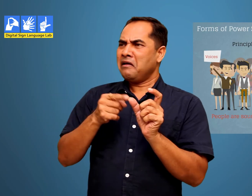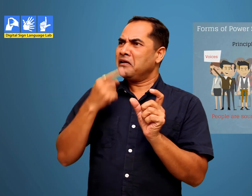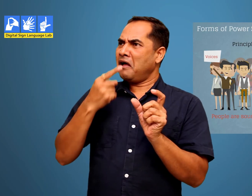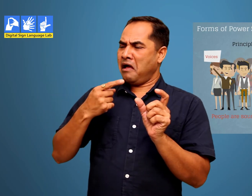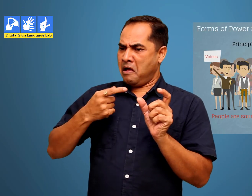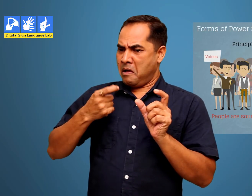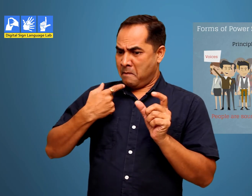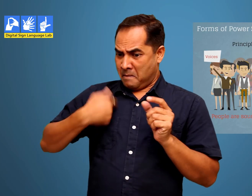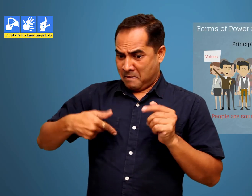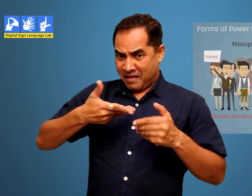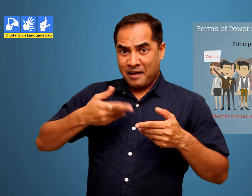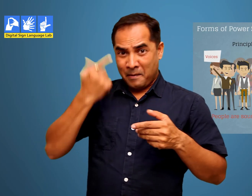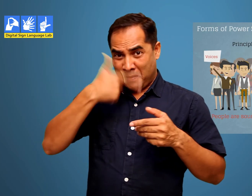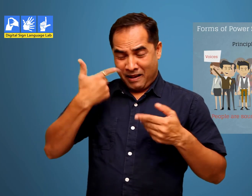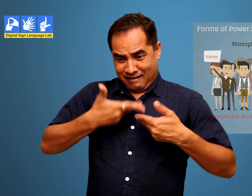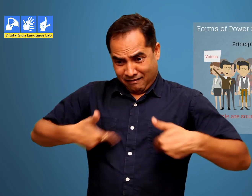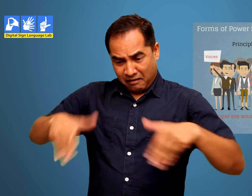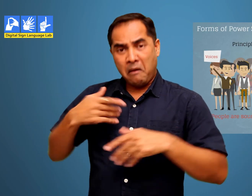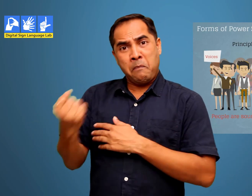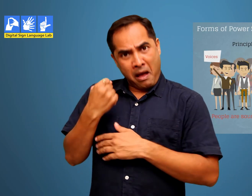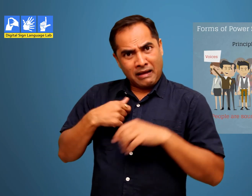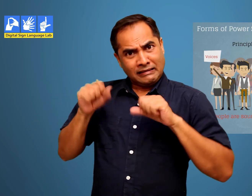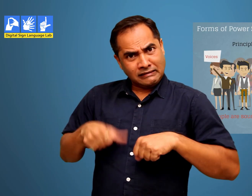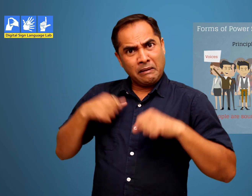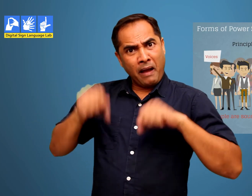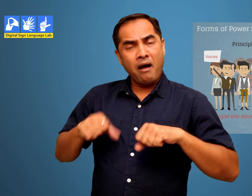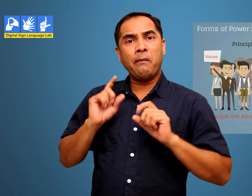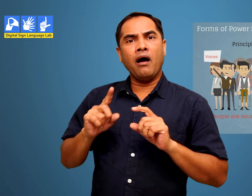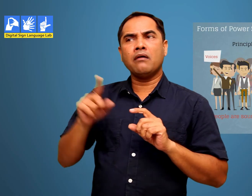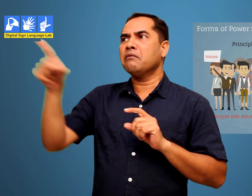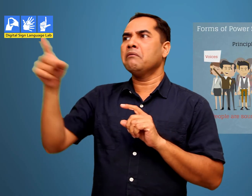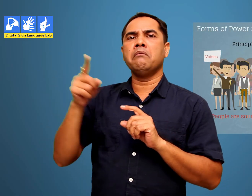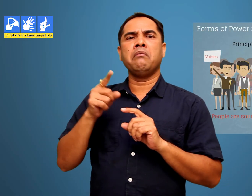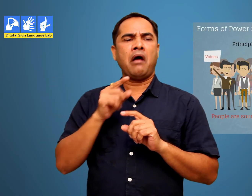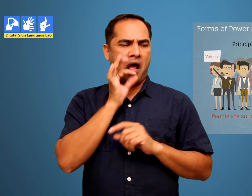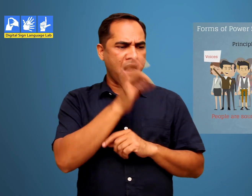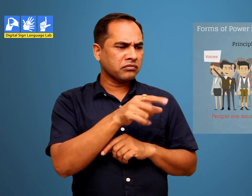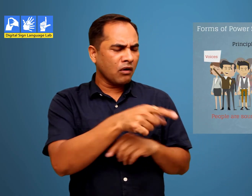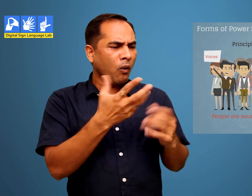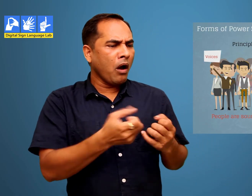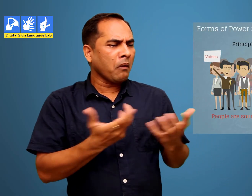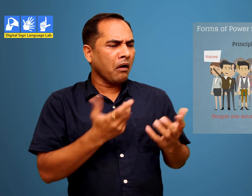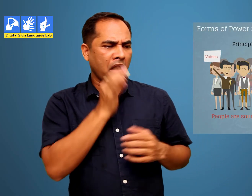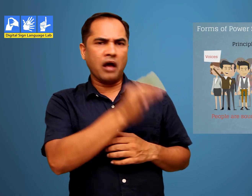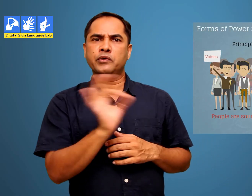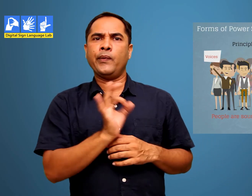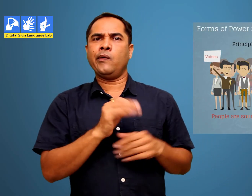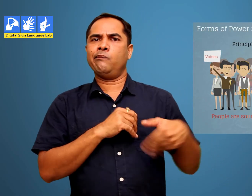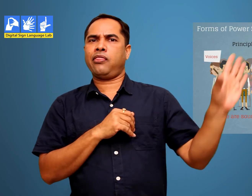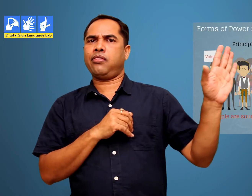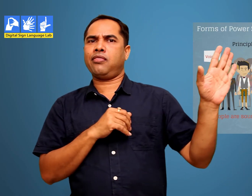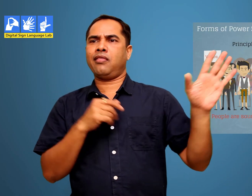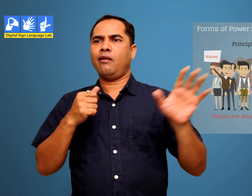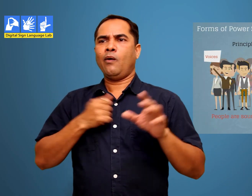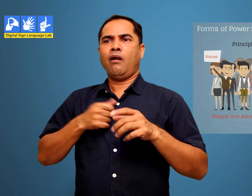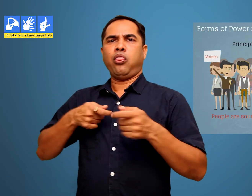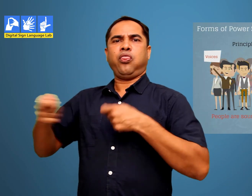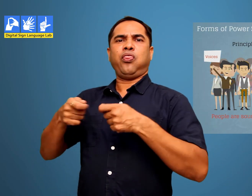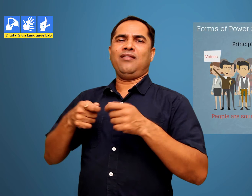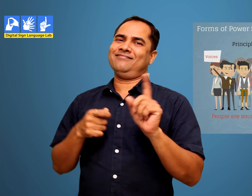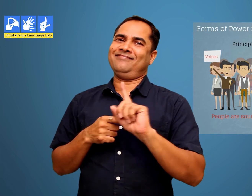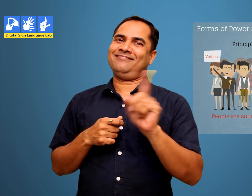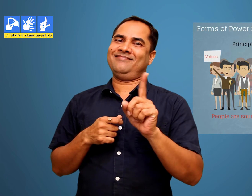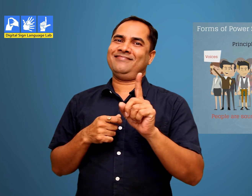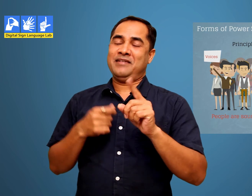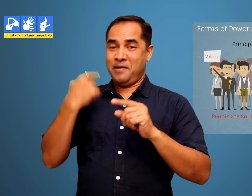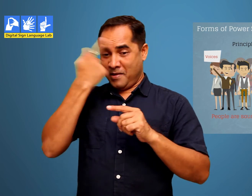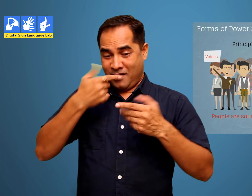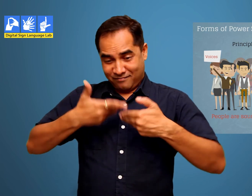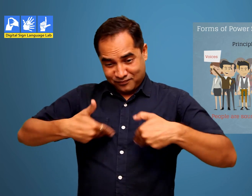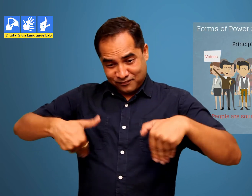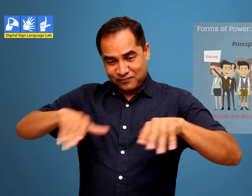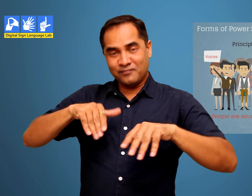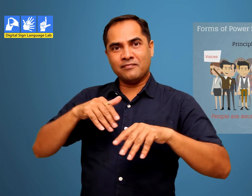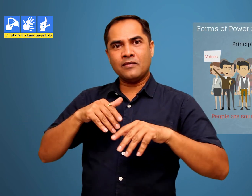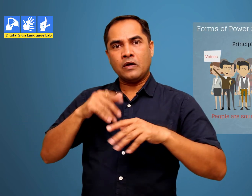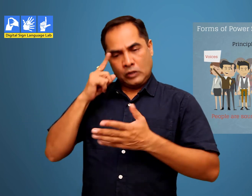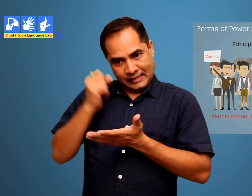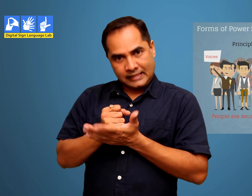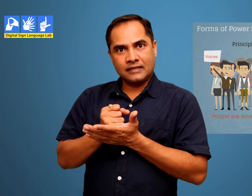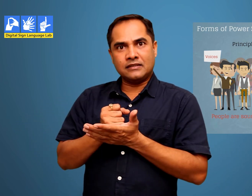consulted on how they are to be governed. A legitimate government is one where